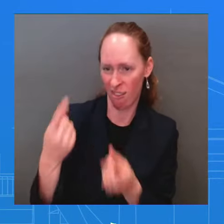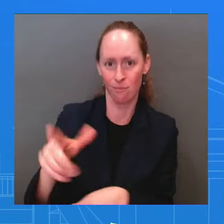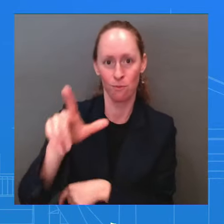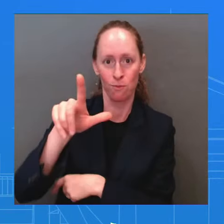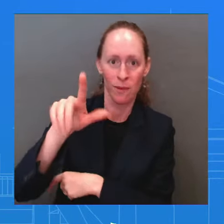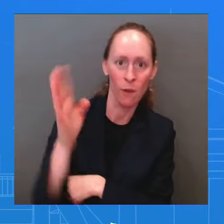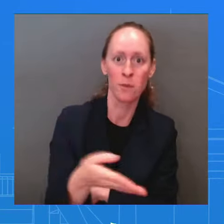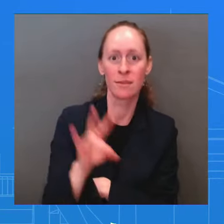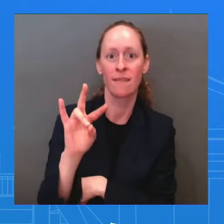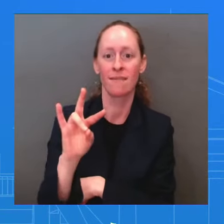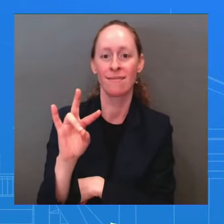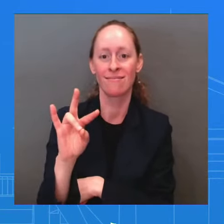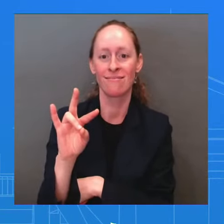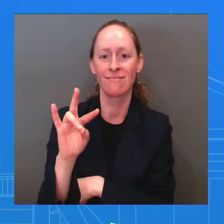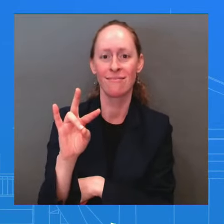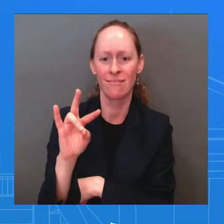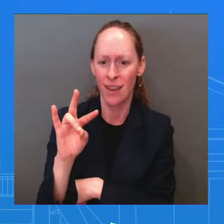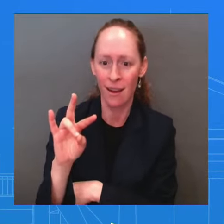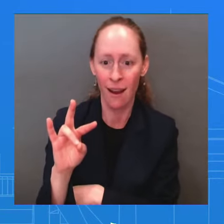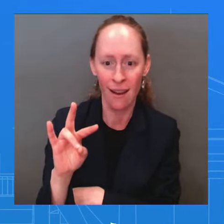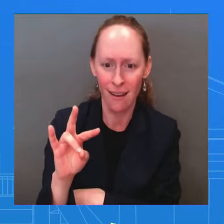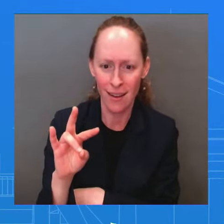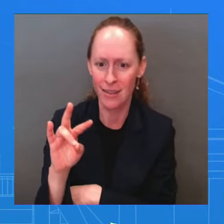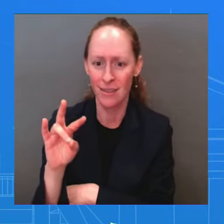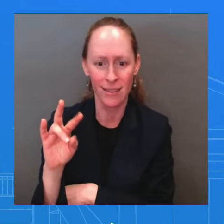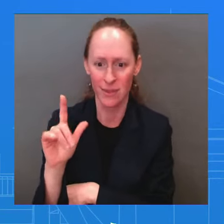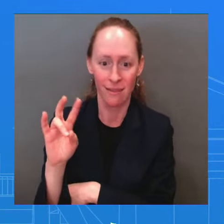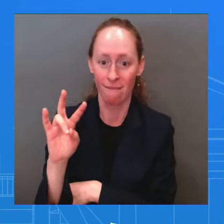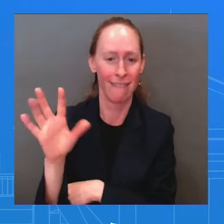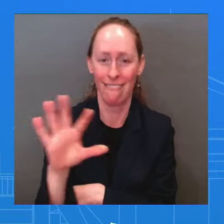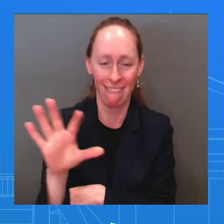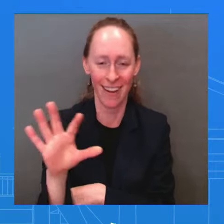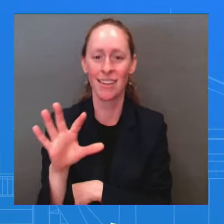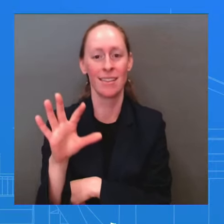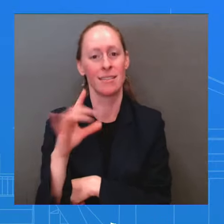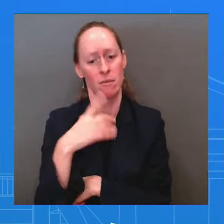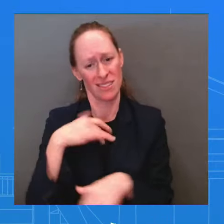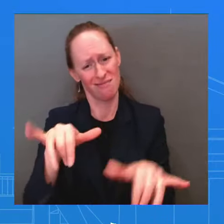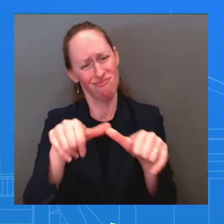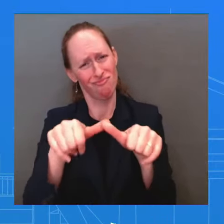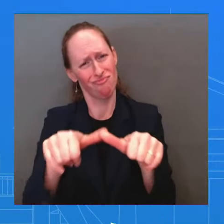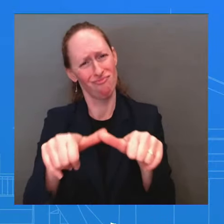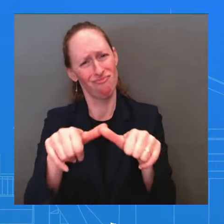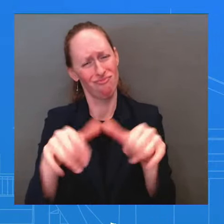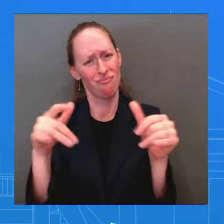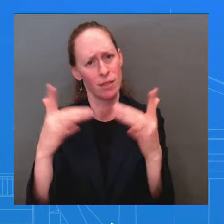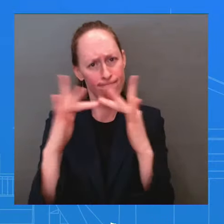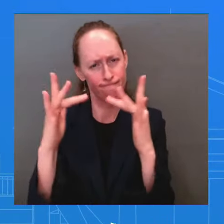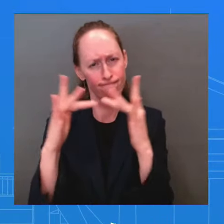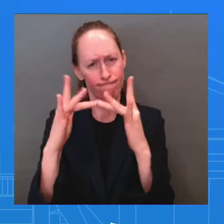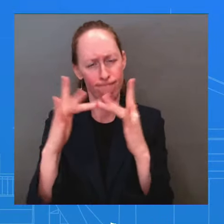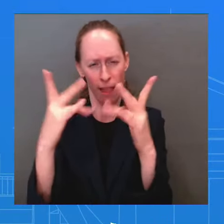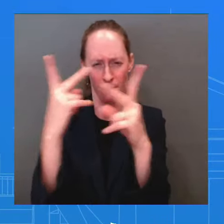period of time, right? And, you know, we want to see them continuing to work this out. And that's what they're doing. Go ahead.